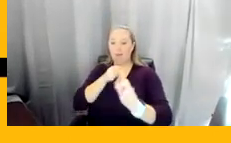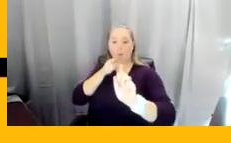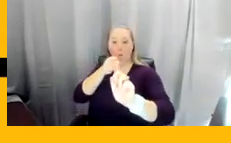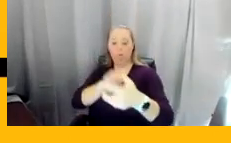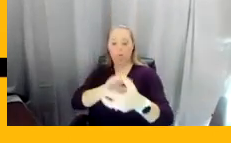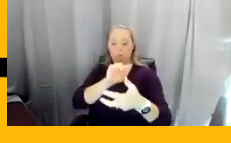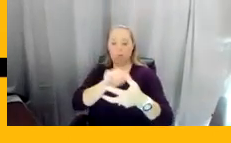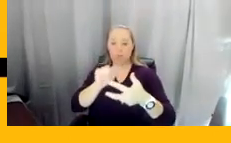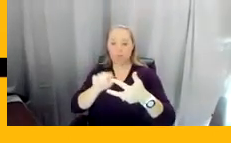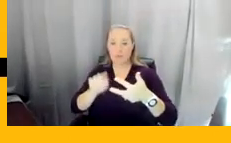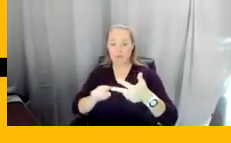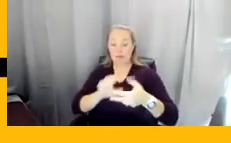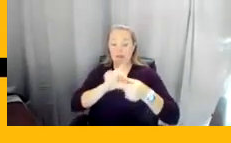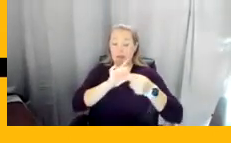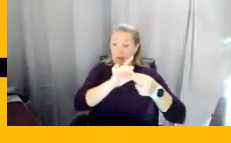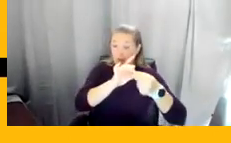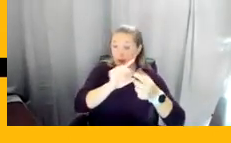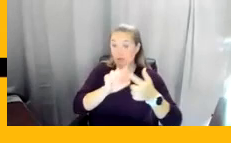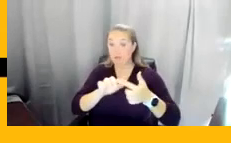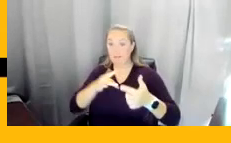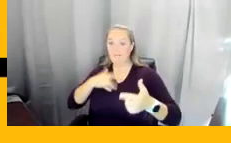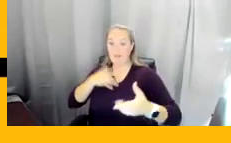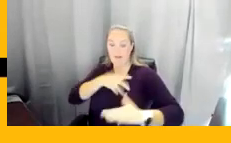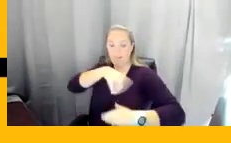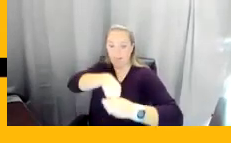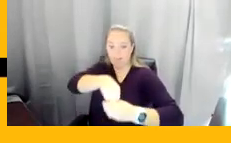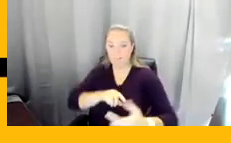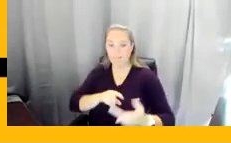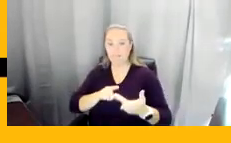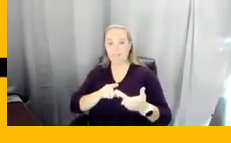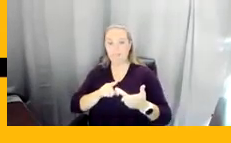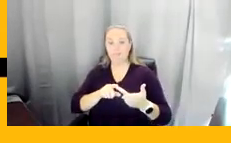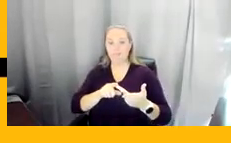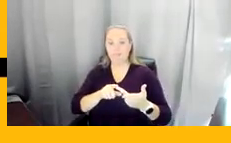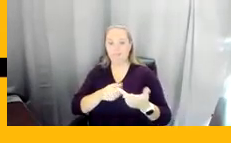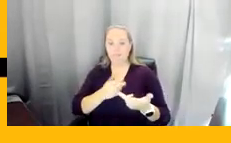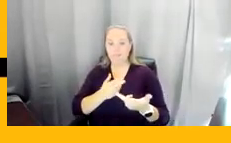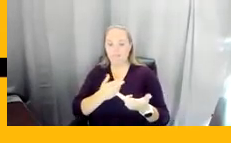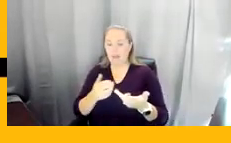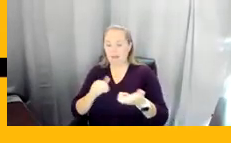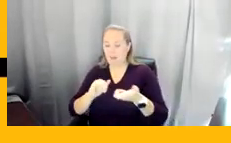IN OUR MATERIAL. NEXT SLIDE